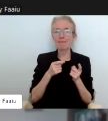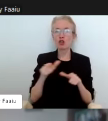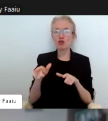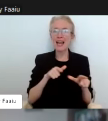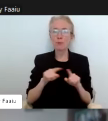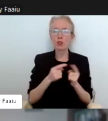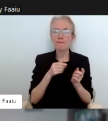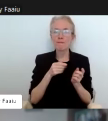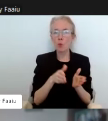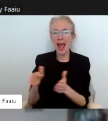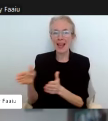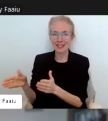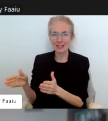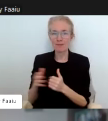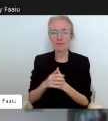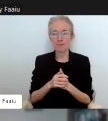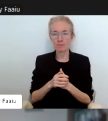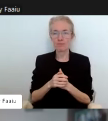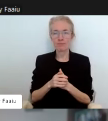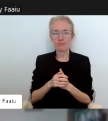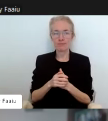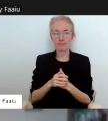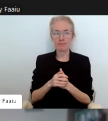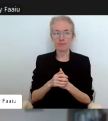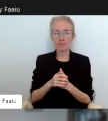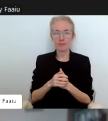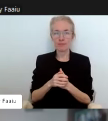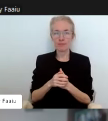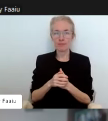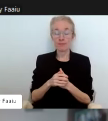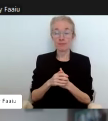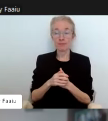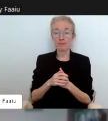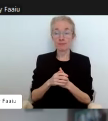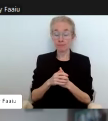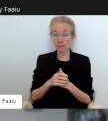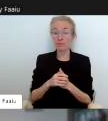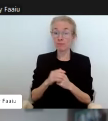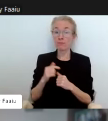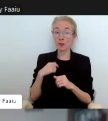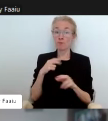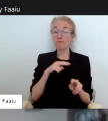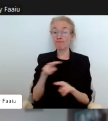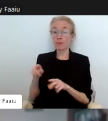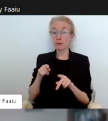any means possible. And as a general rule people benefit hugely from